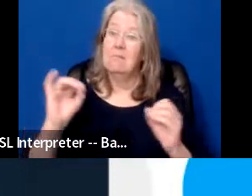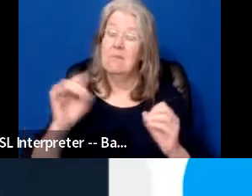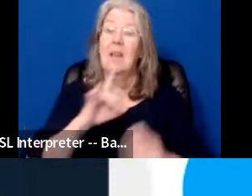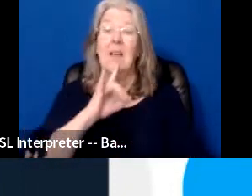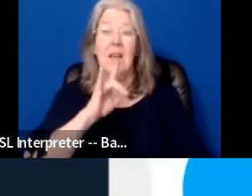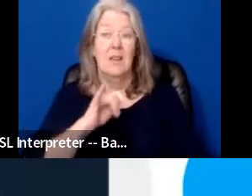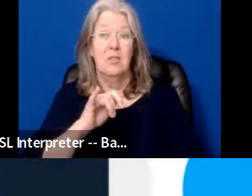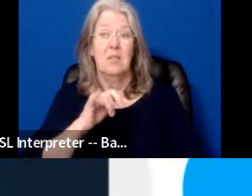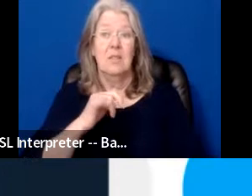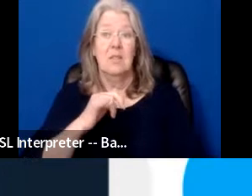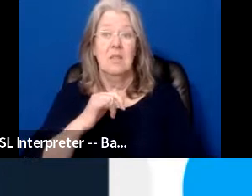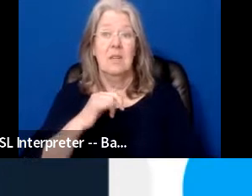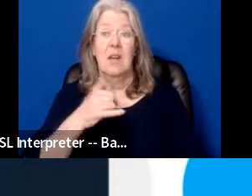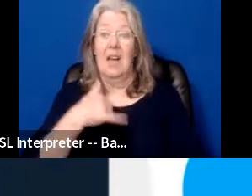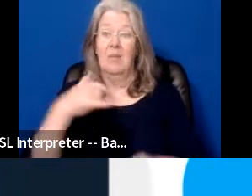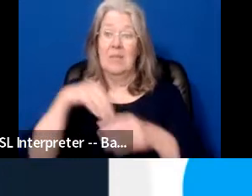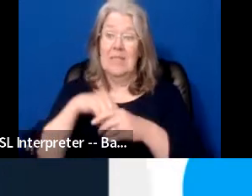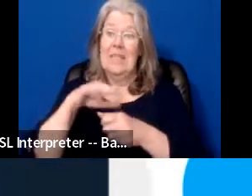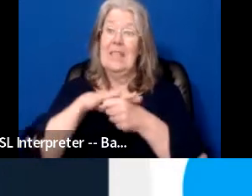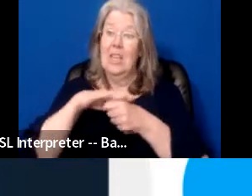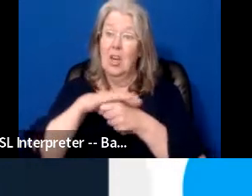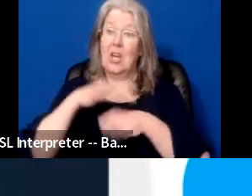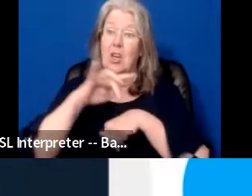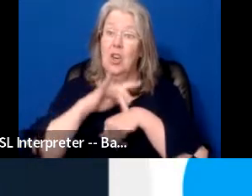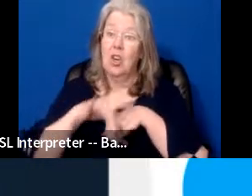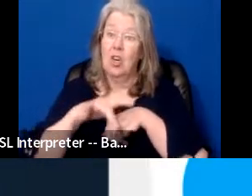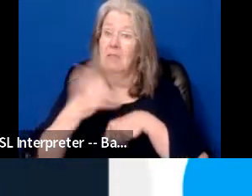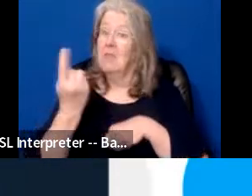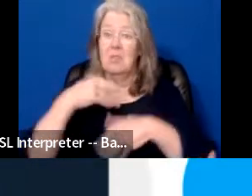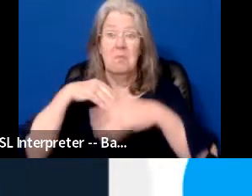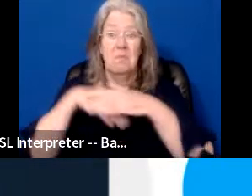I was in the area early and I just went in there and said doesn't matter if I get it